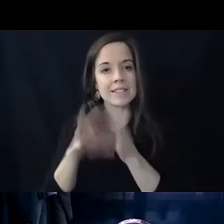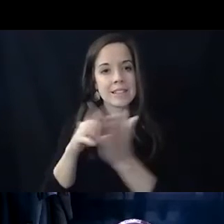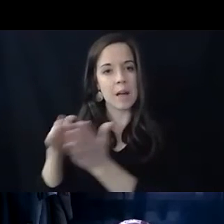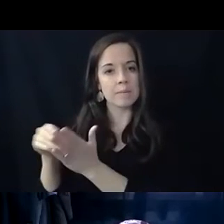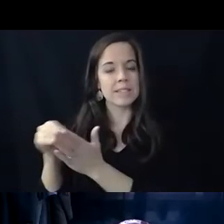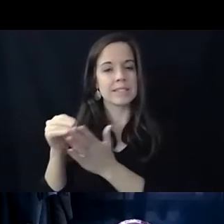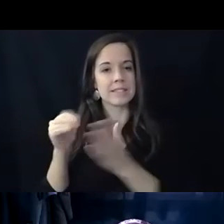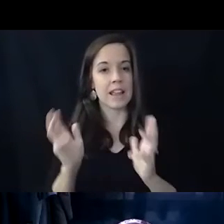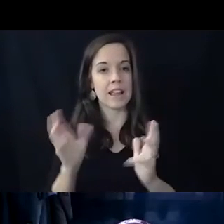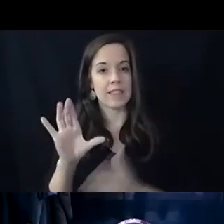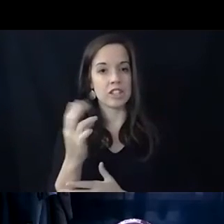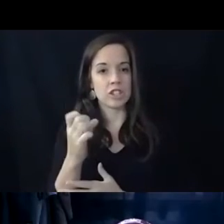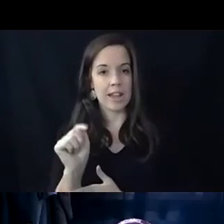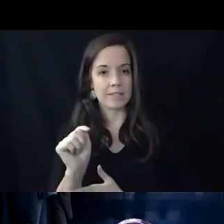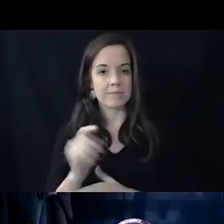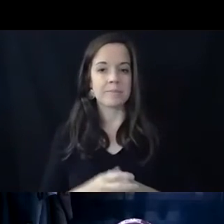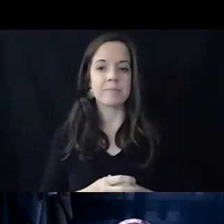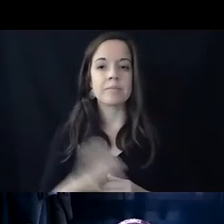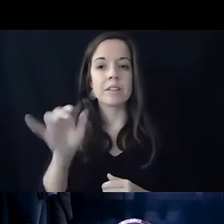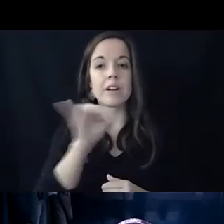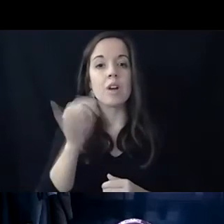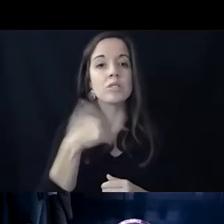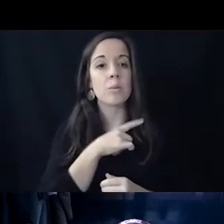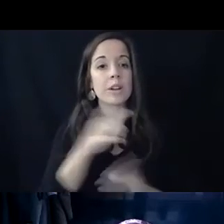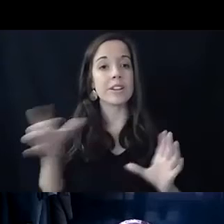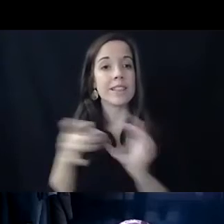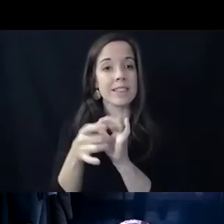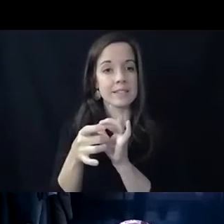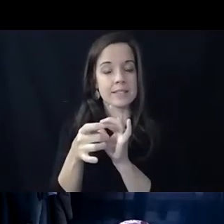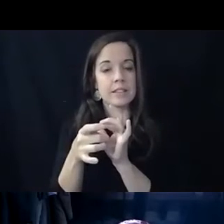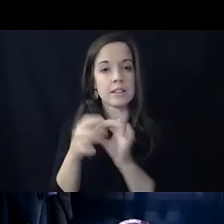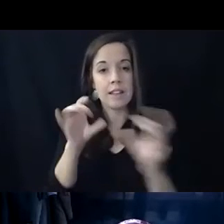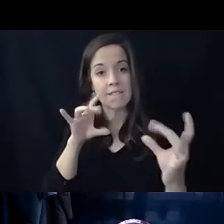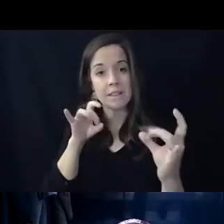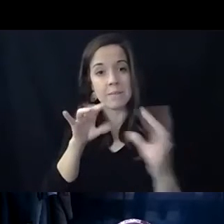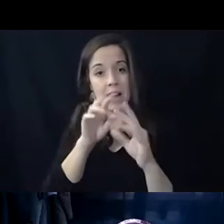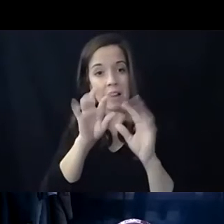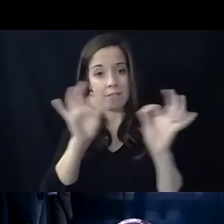And then we also are going to link for you a feedback form for accessibility efforts,